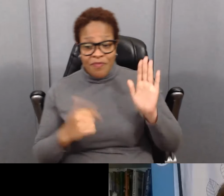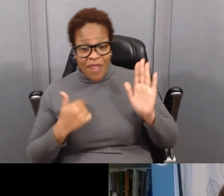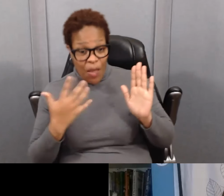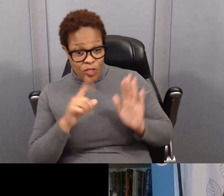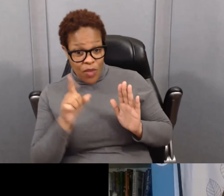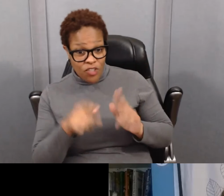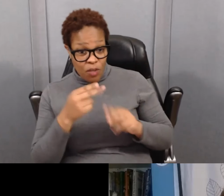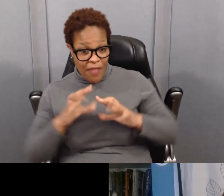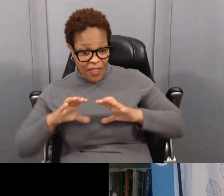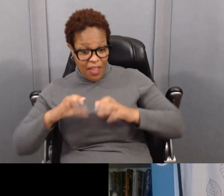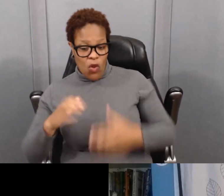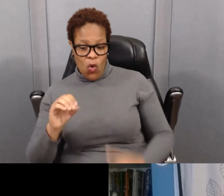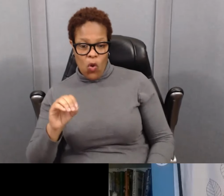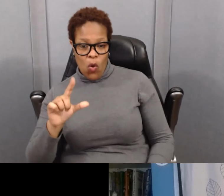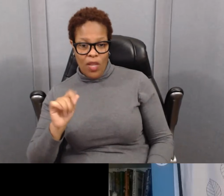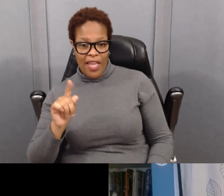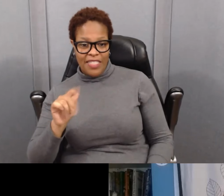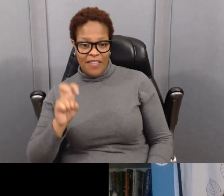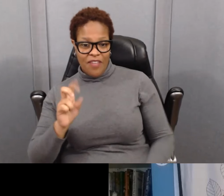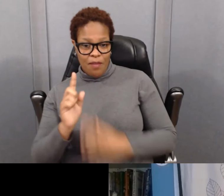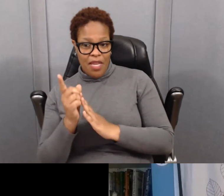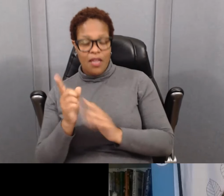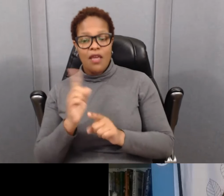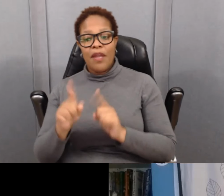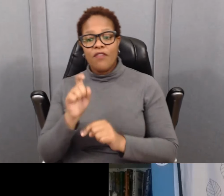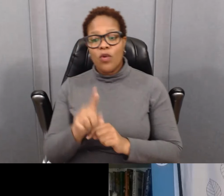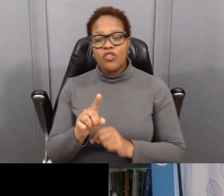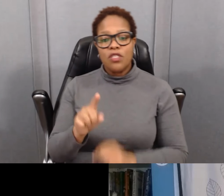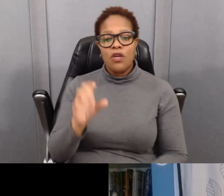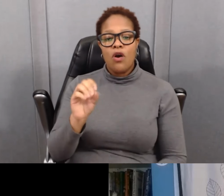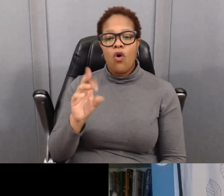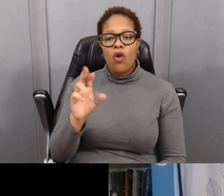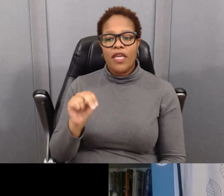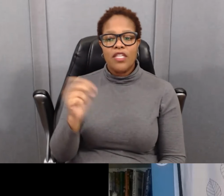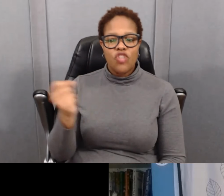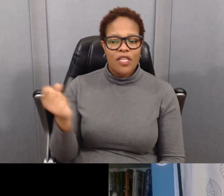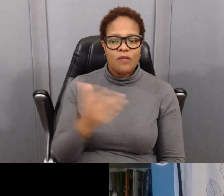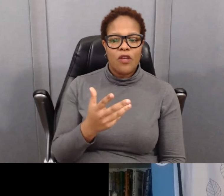but I also have a question from the Oregon Shakespeare Festival who says, our casting is extremely diverse